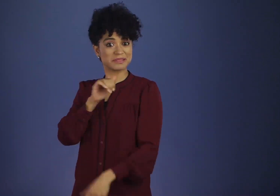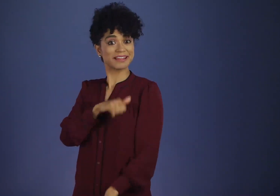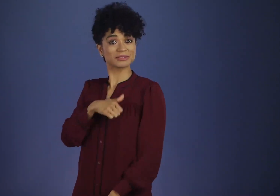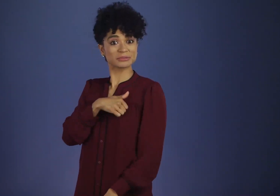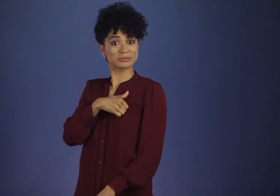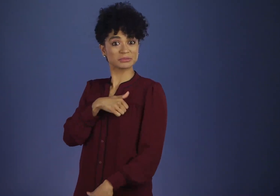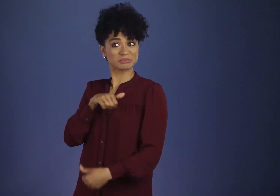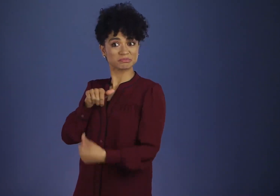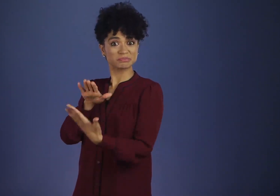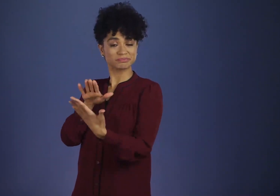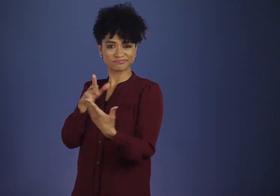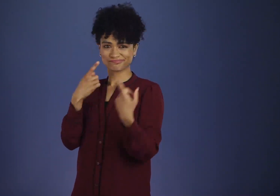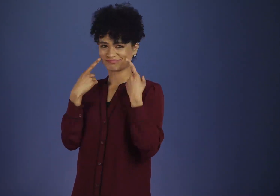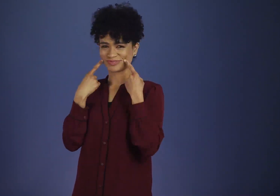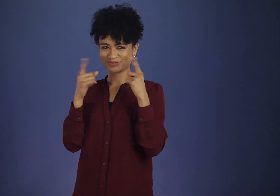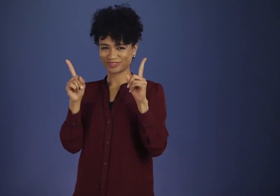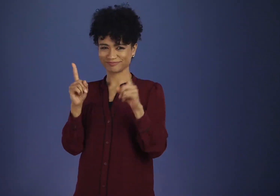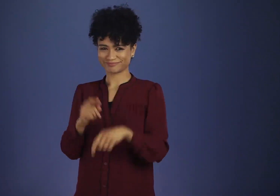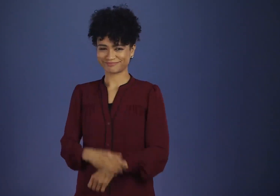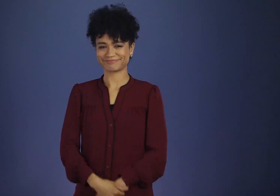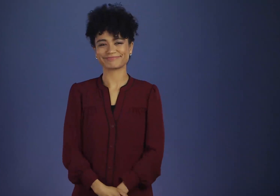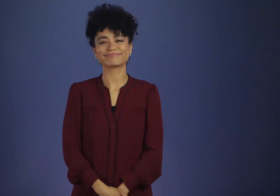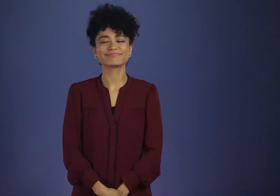This attitude brought immediate and practical results.